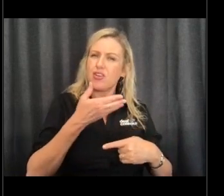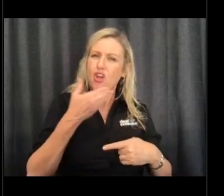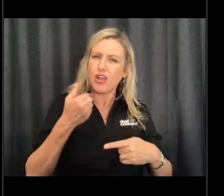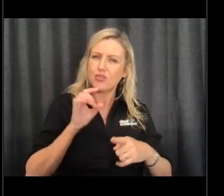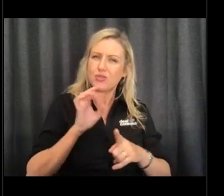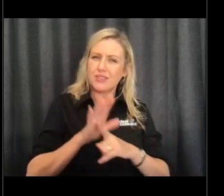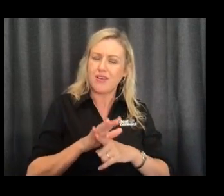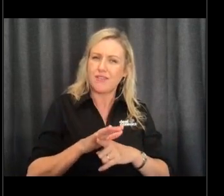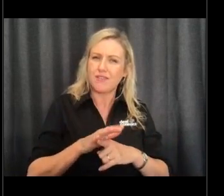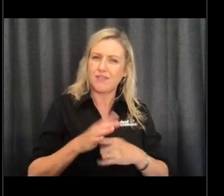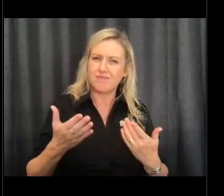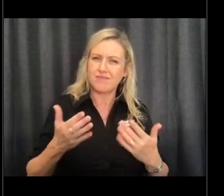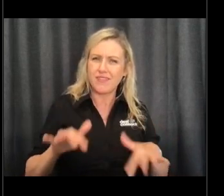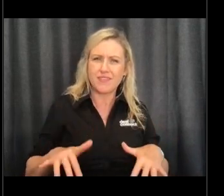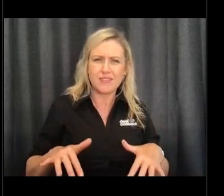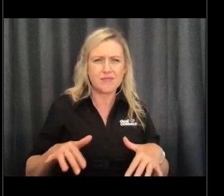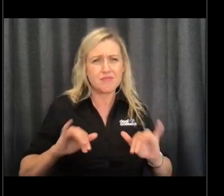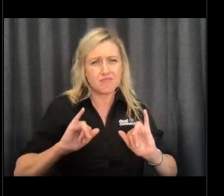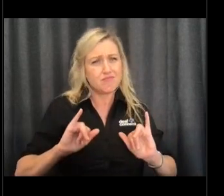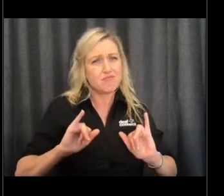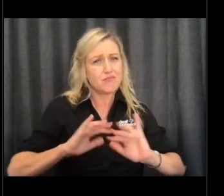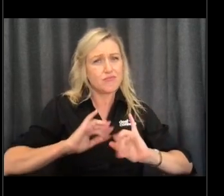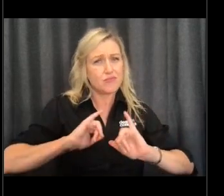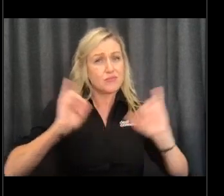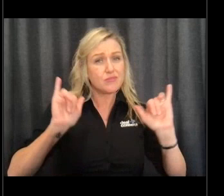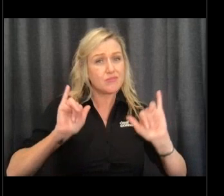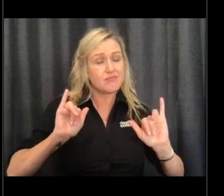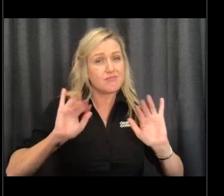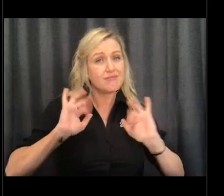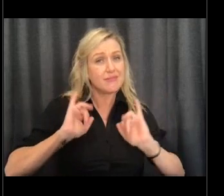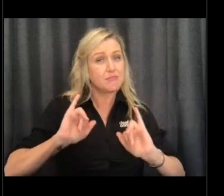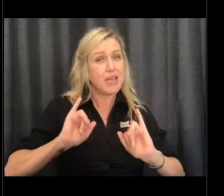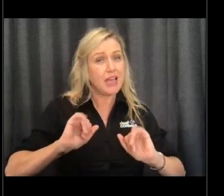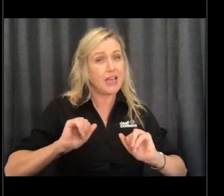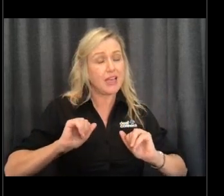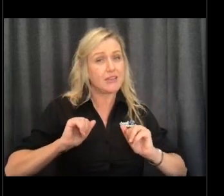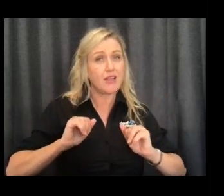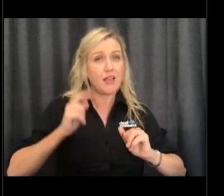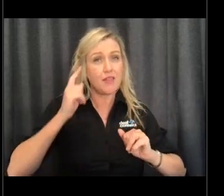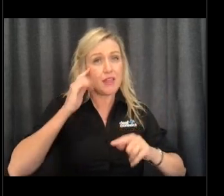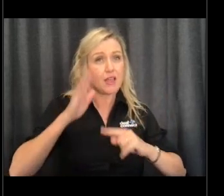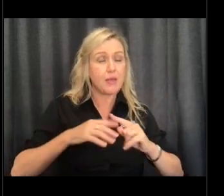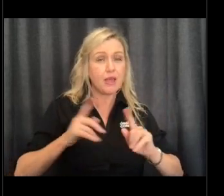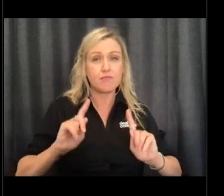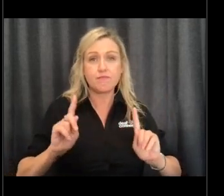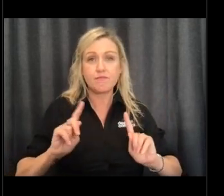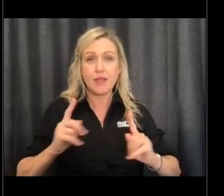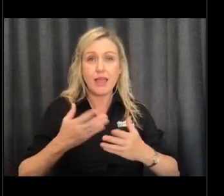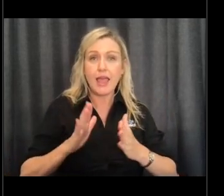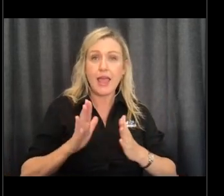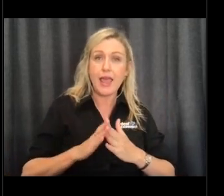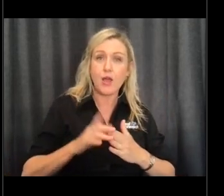Recovery from a disaster takes a while. As you're recovering from it think about what can I do in terms of preparation that might